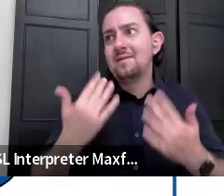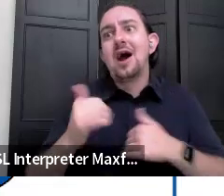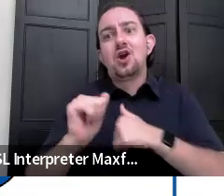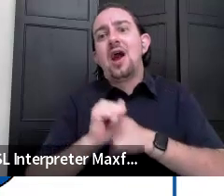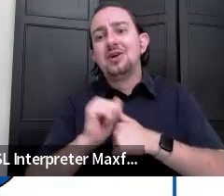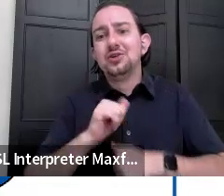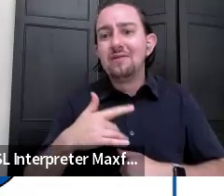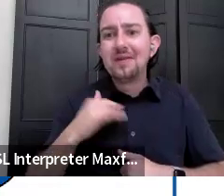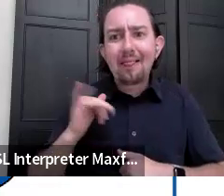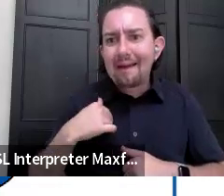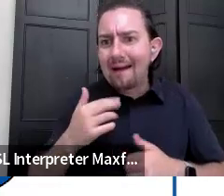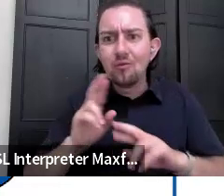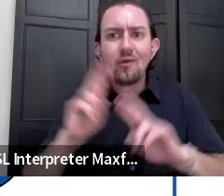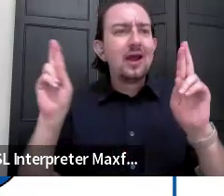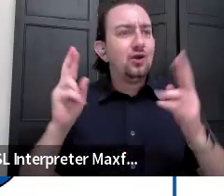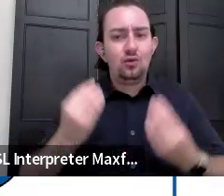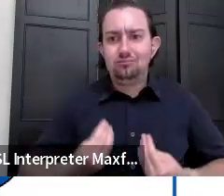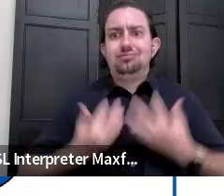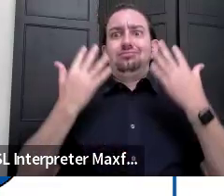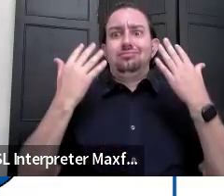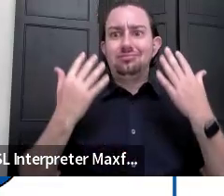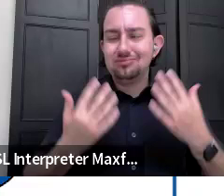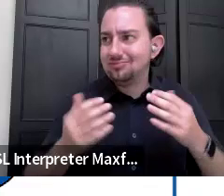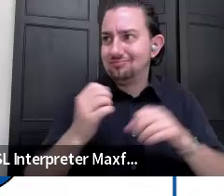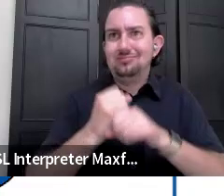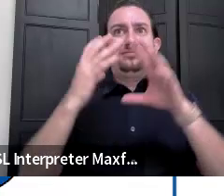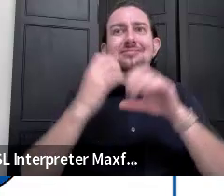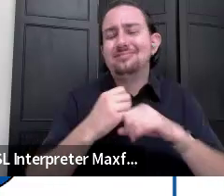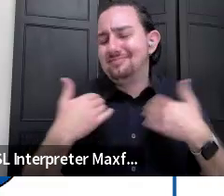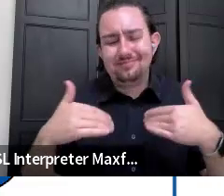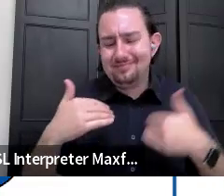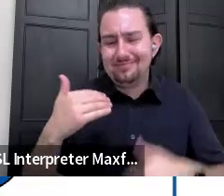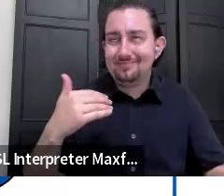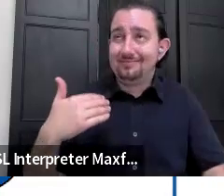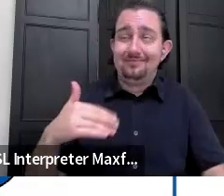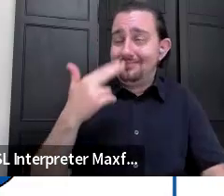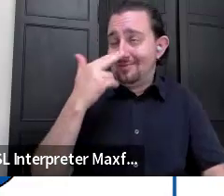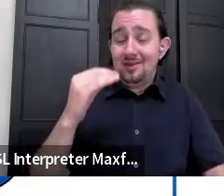But people with disabilities should not be considered a liability at an employer.